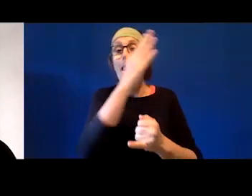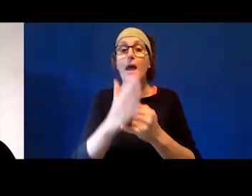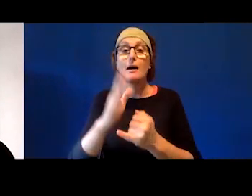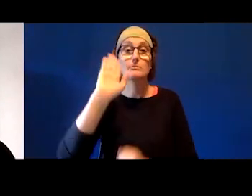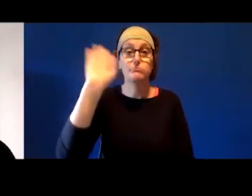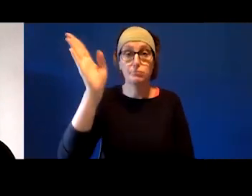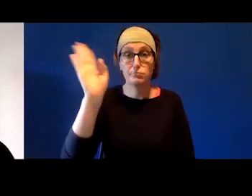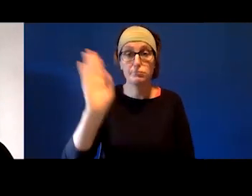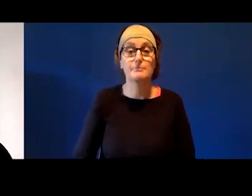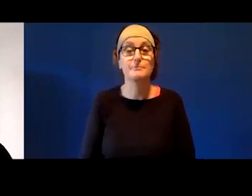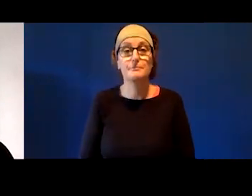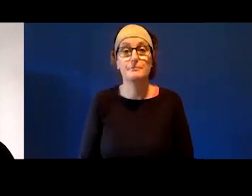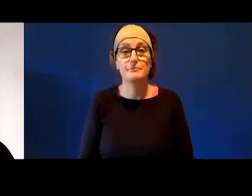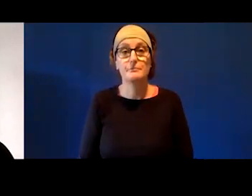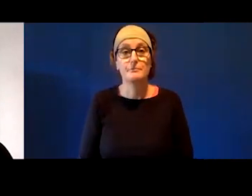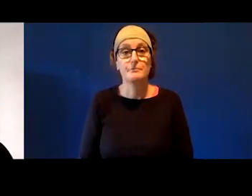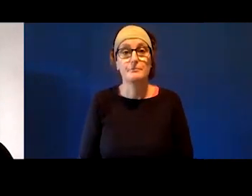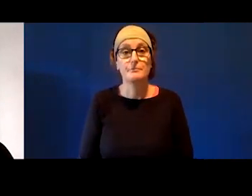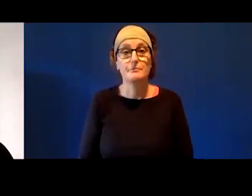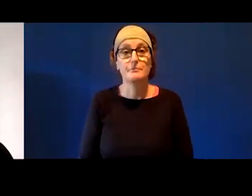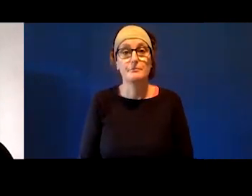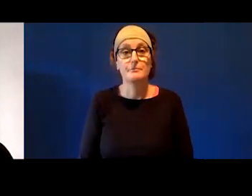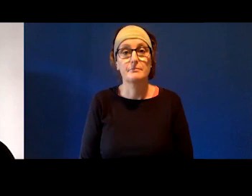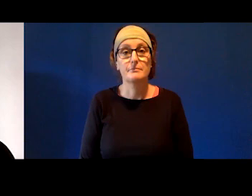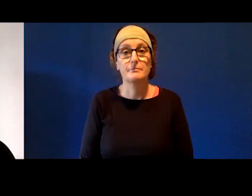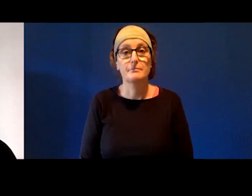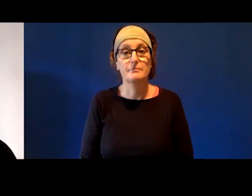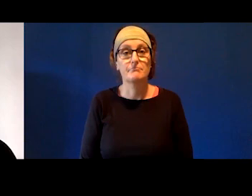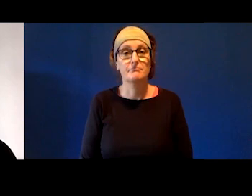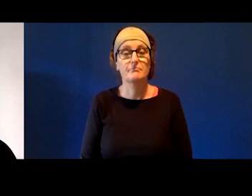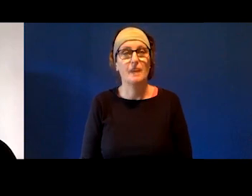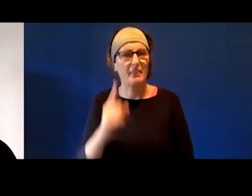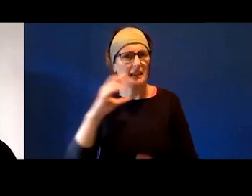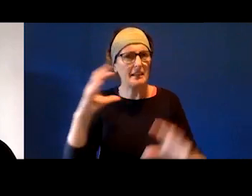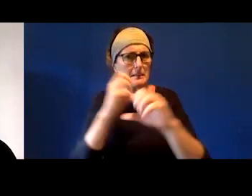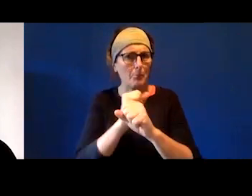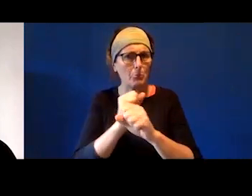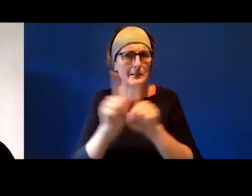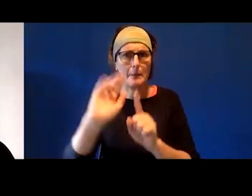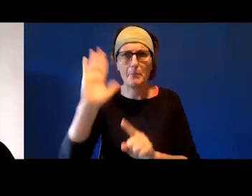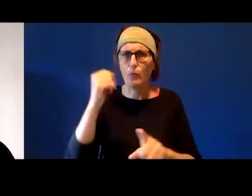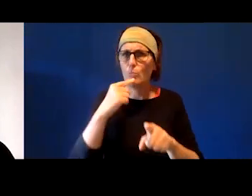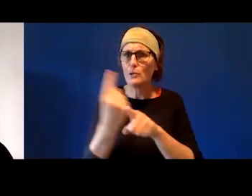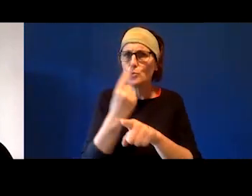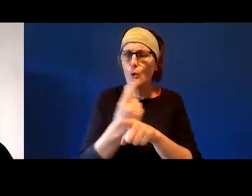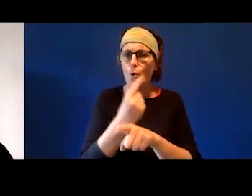Kevin, might just say something along the lines of that. I think